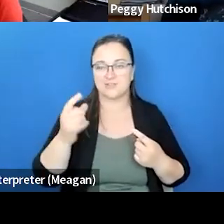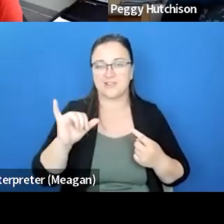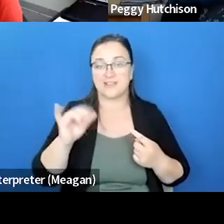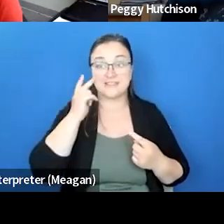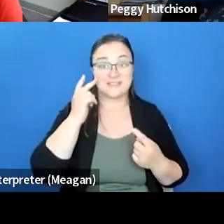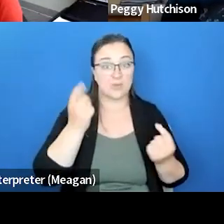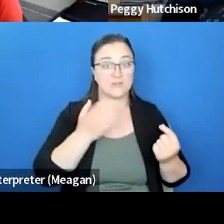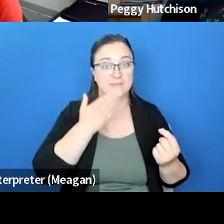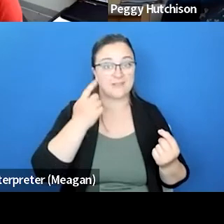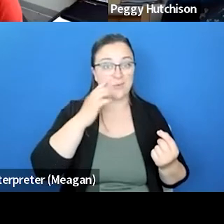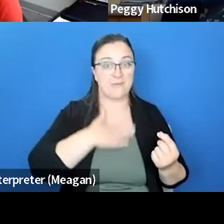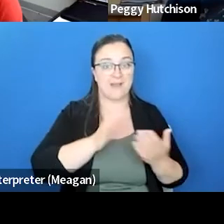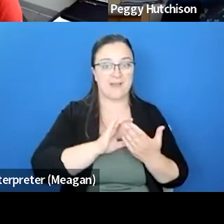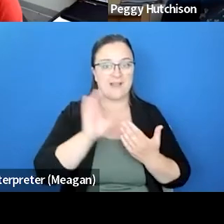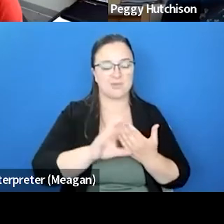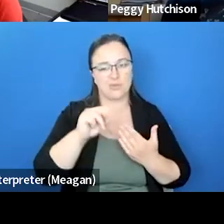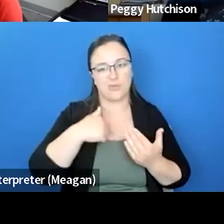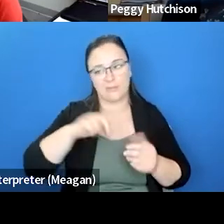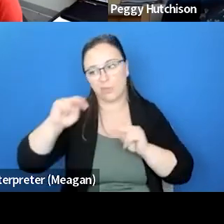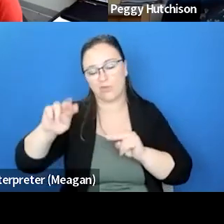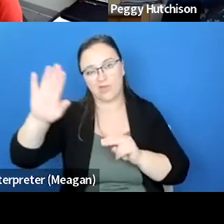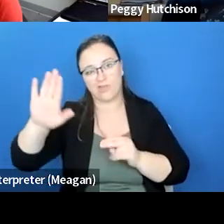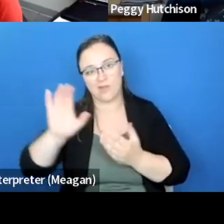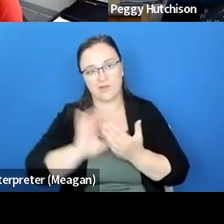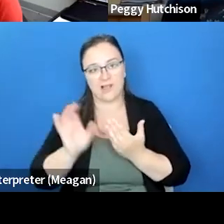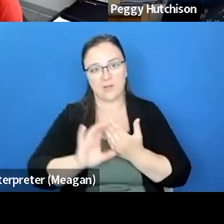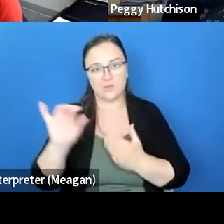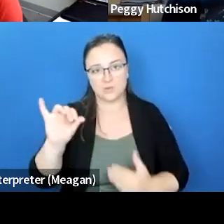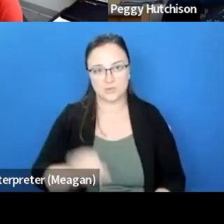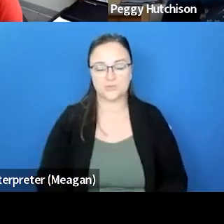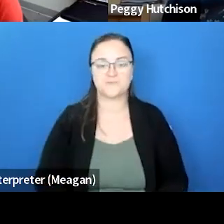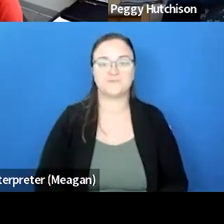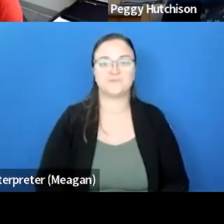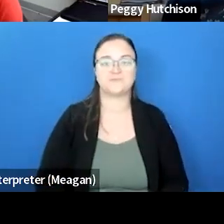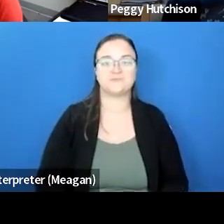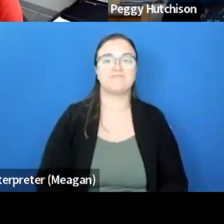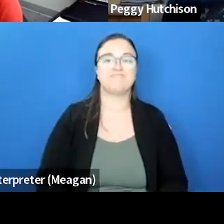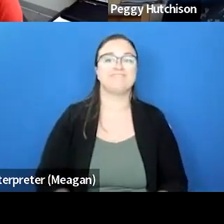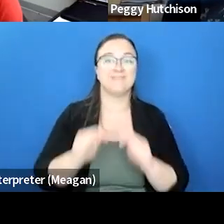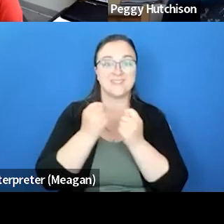You know, I'm looking at theirs as well, but like when our team meetings I've asked, Hey,